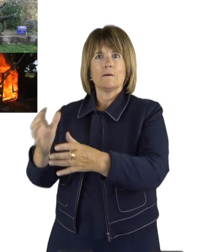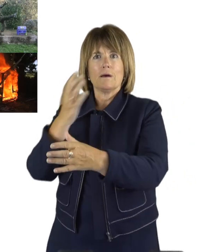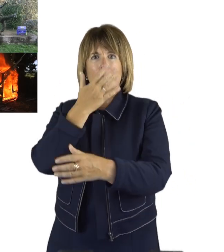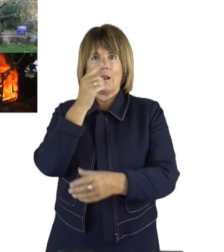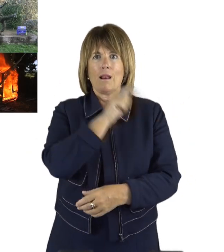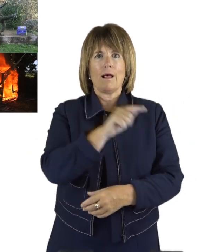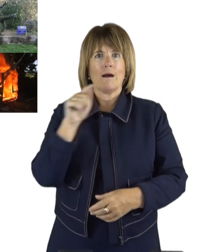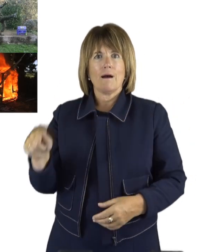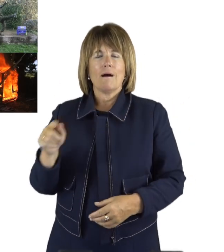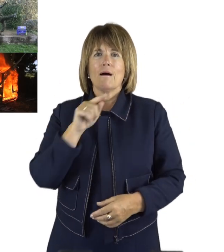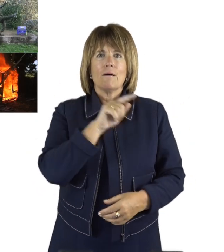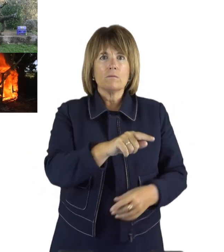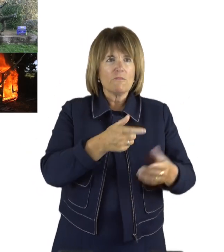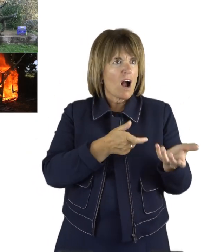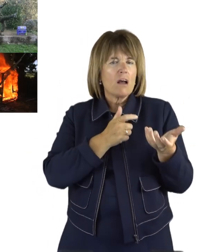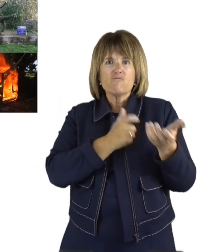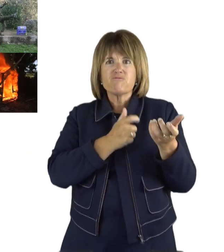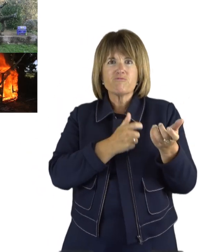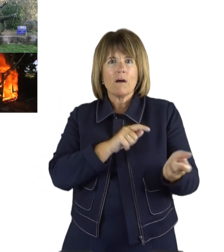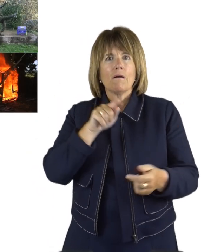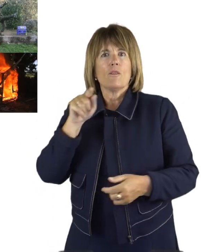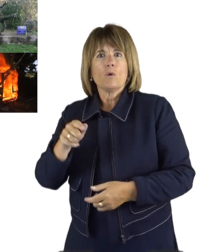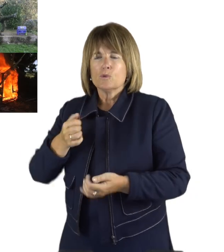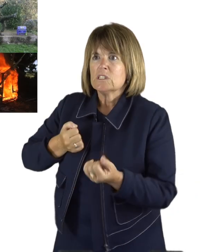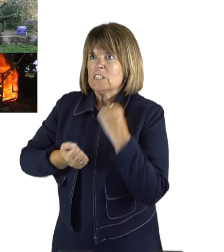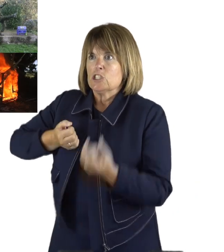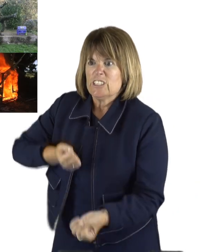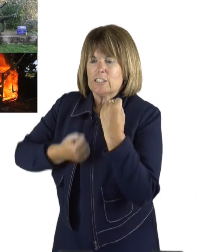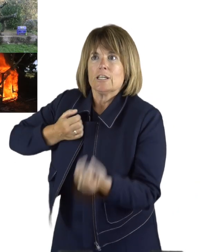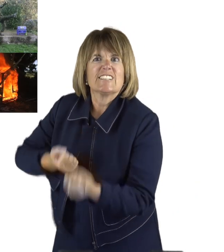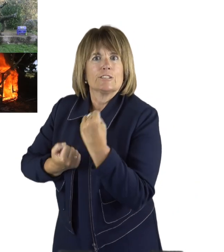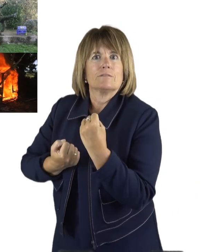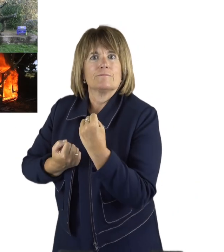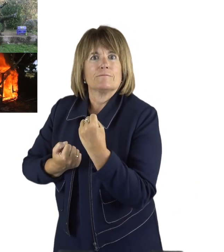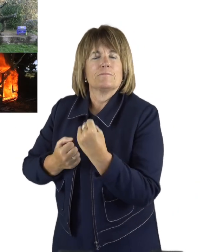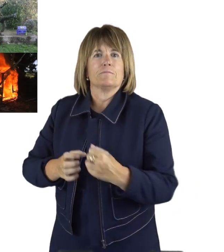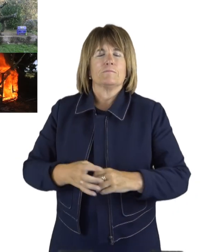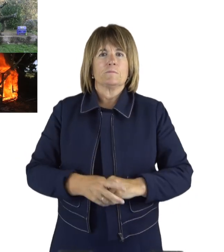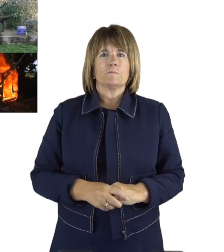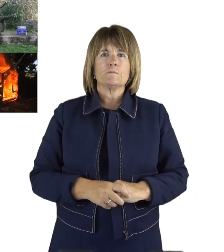those with loaded guns and those who dig... keep digging".